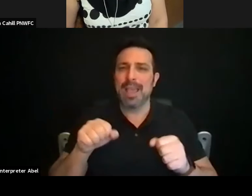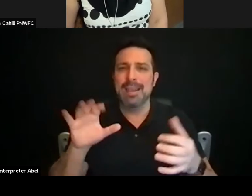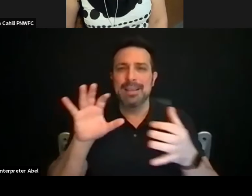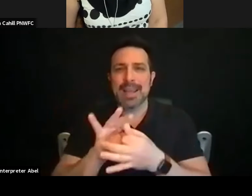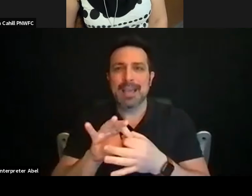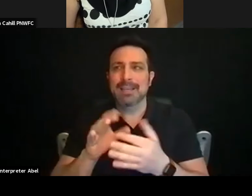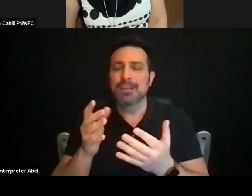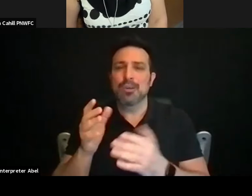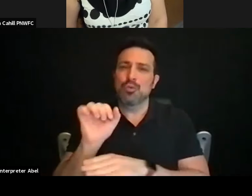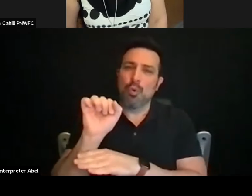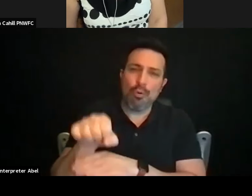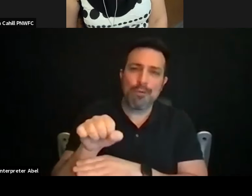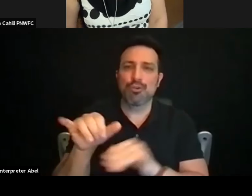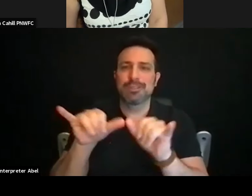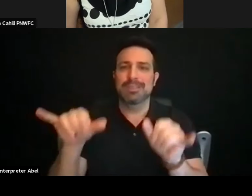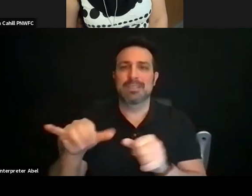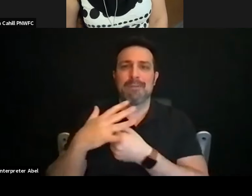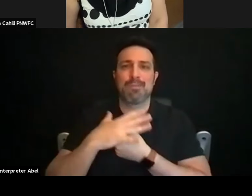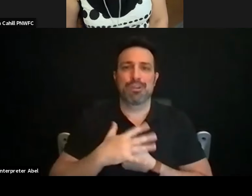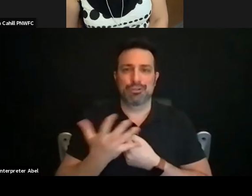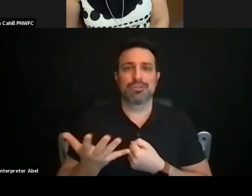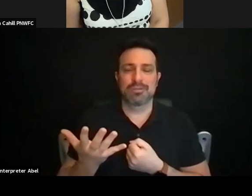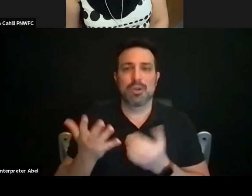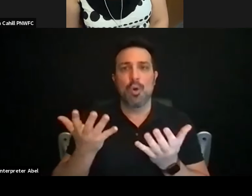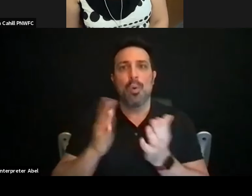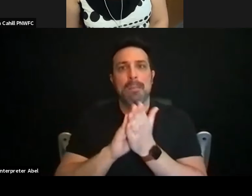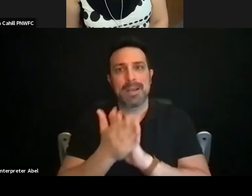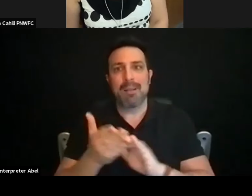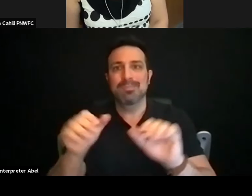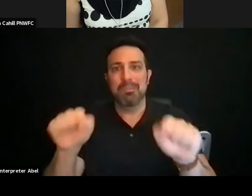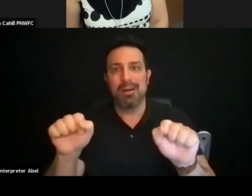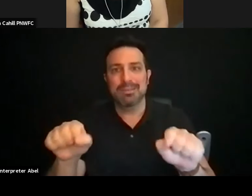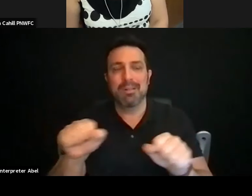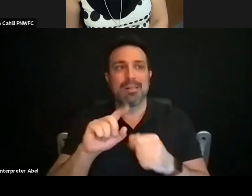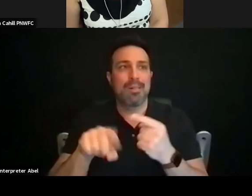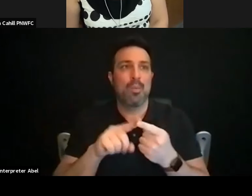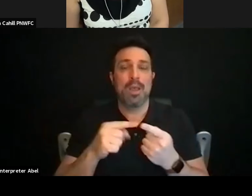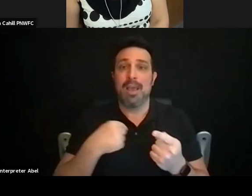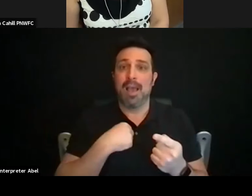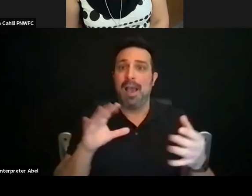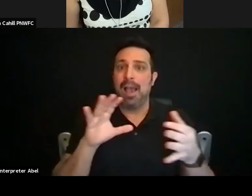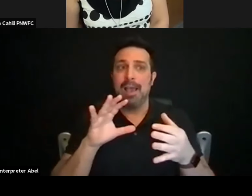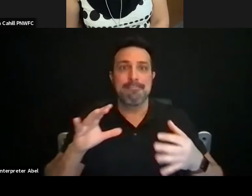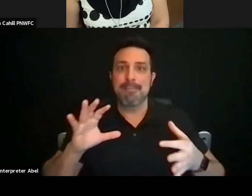connected that we may not have